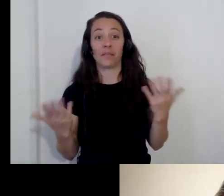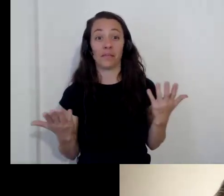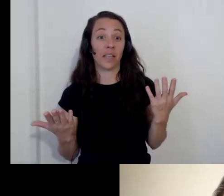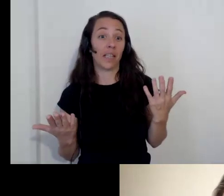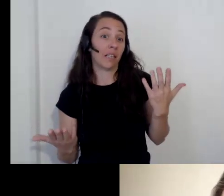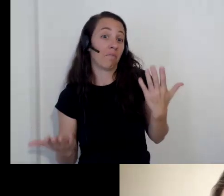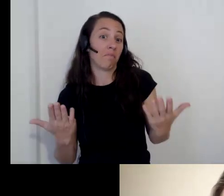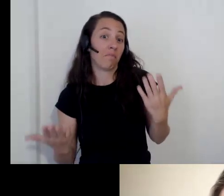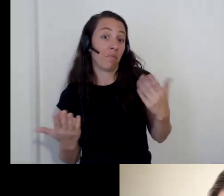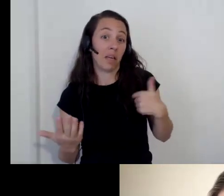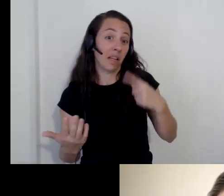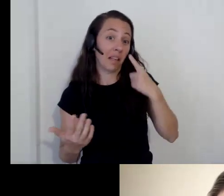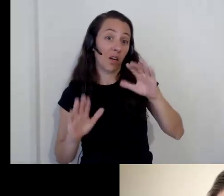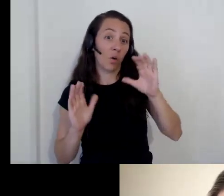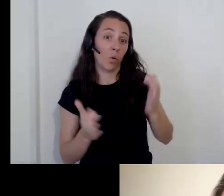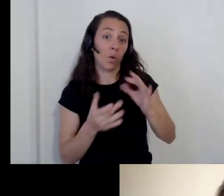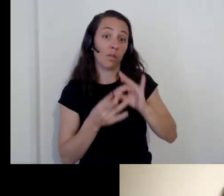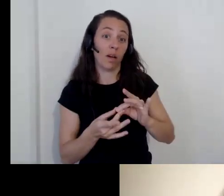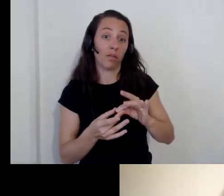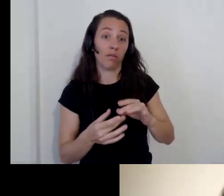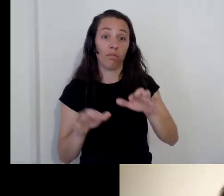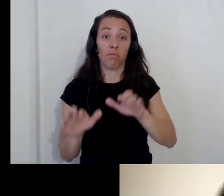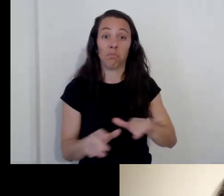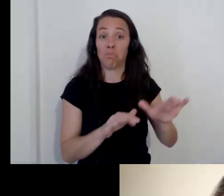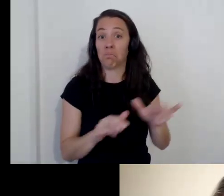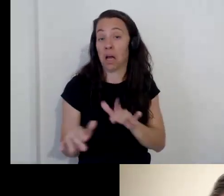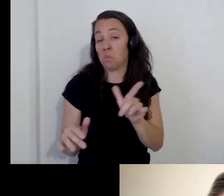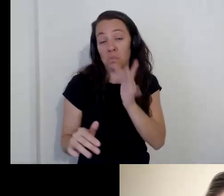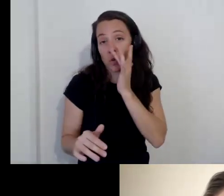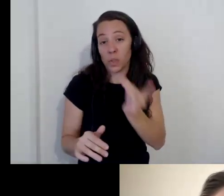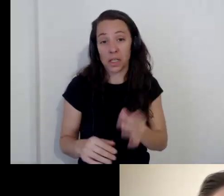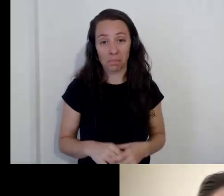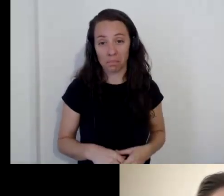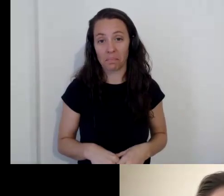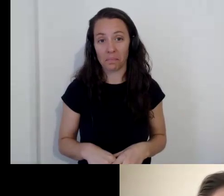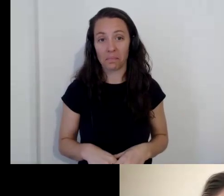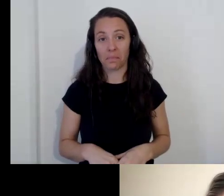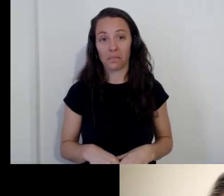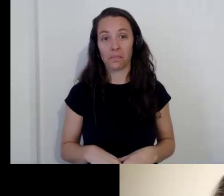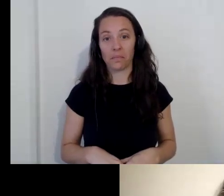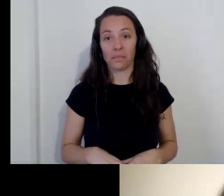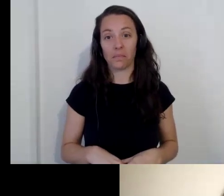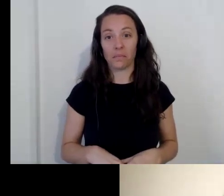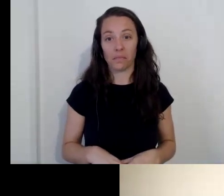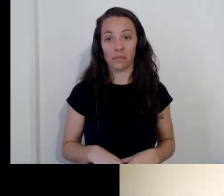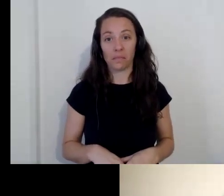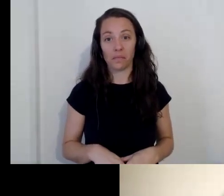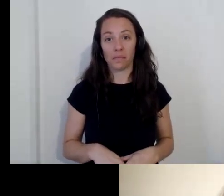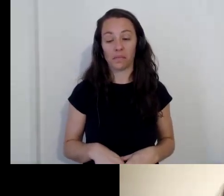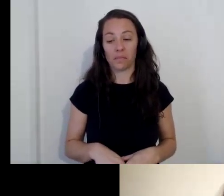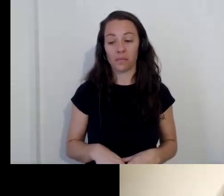course on piano could be really interesting. >> NIKKI POWIS: Definitely could be. Let's see.